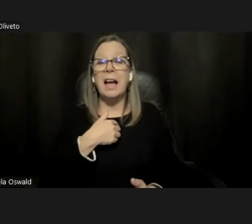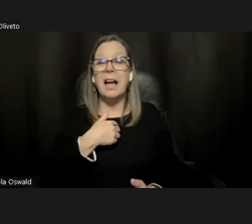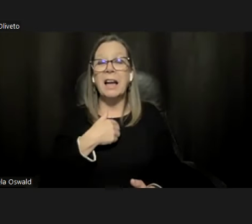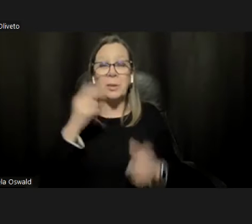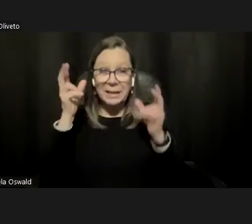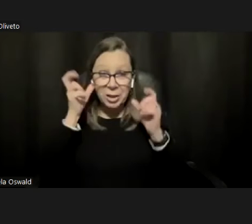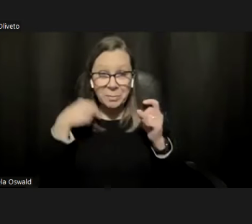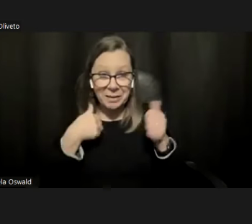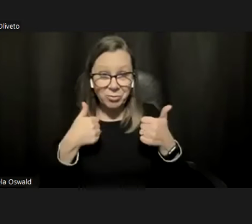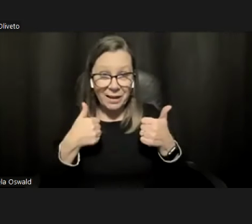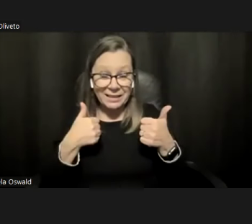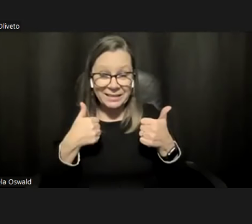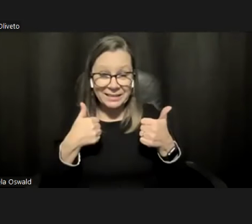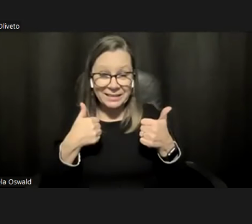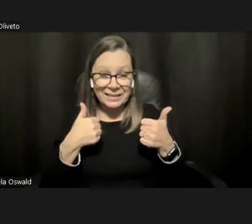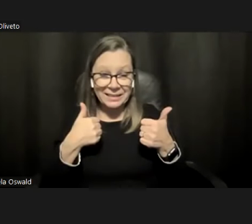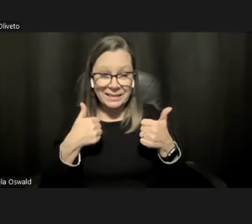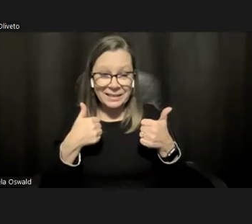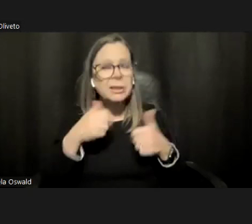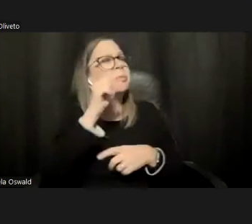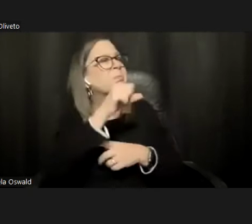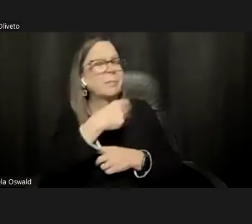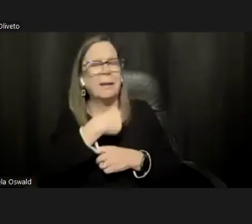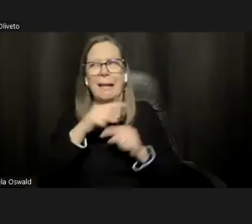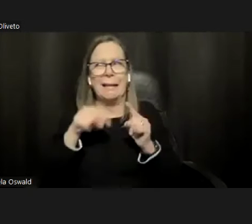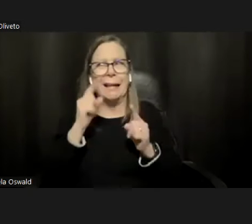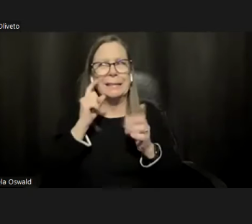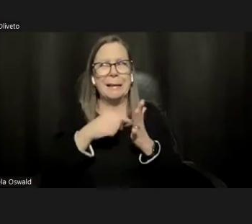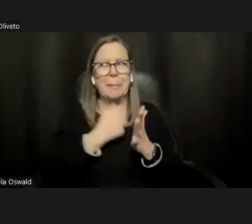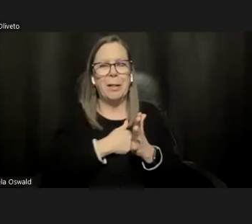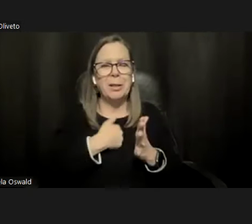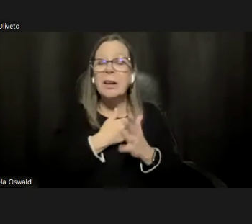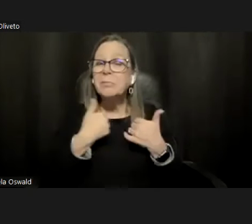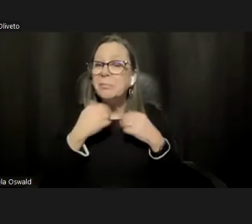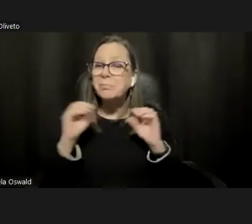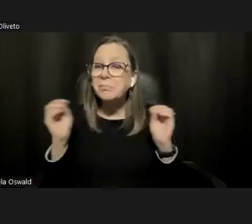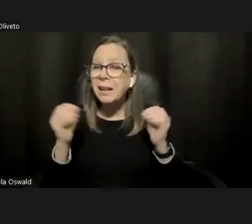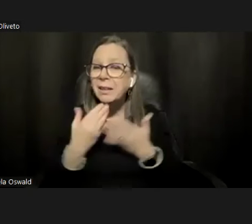You are, I can hear you. I do not have anything new to add.